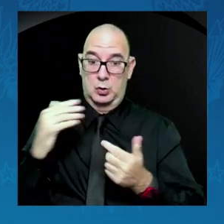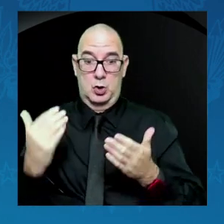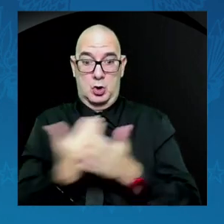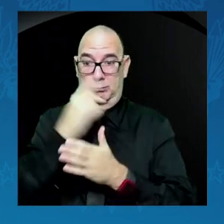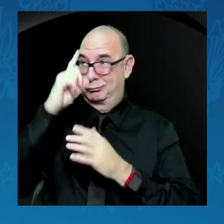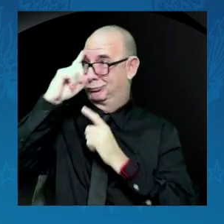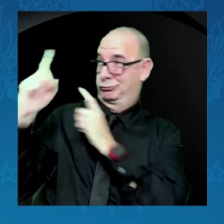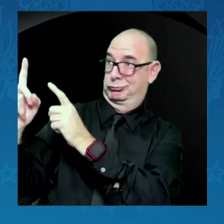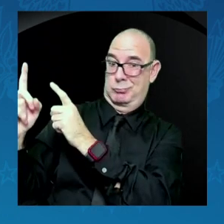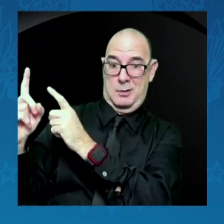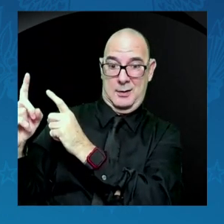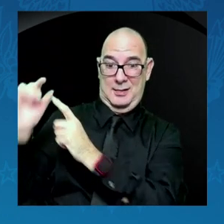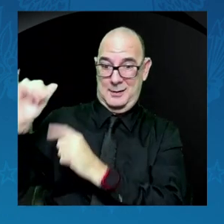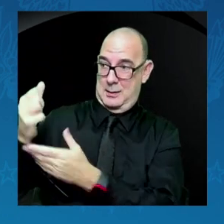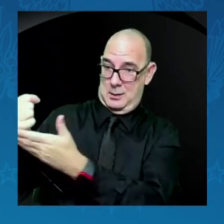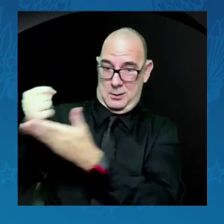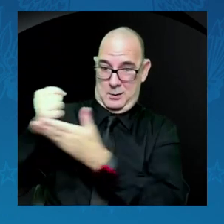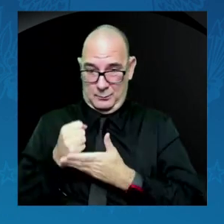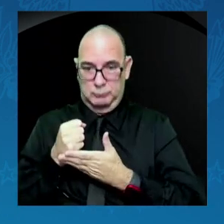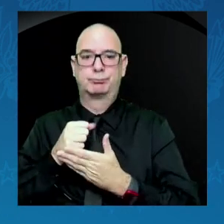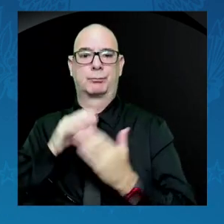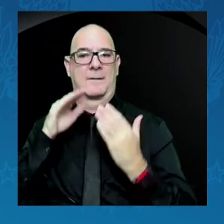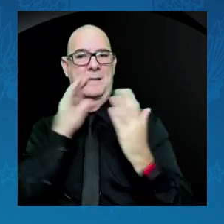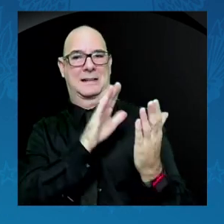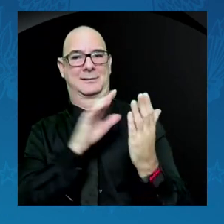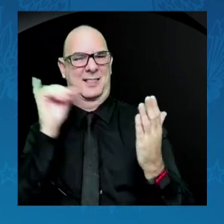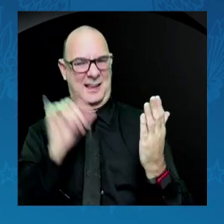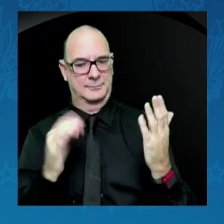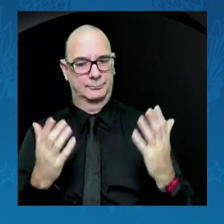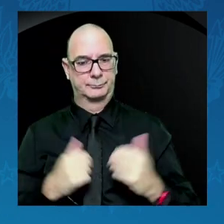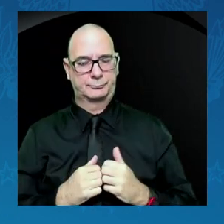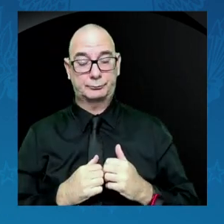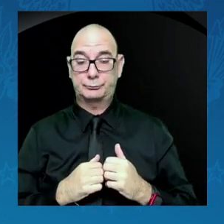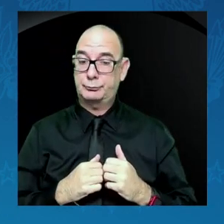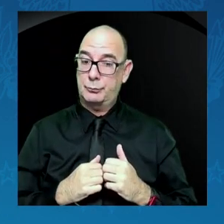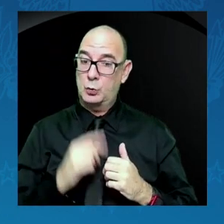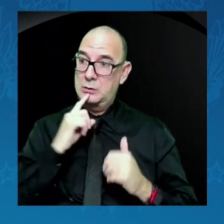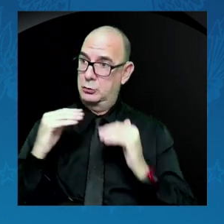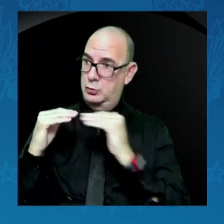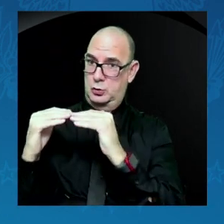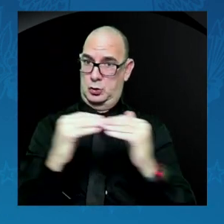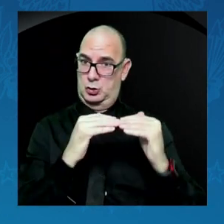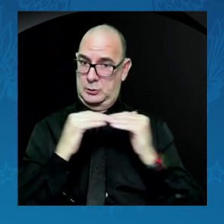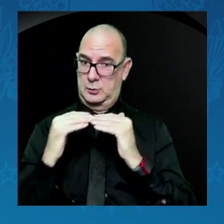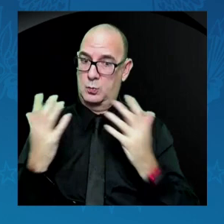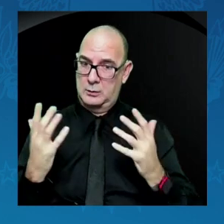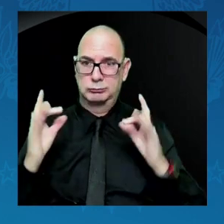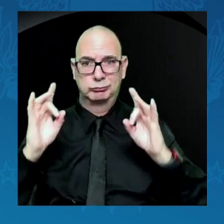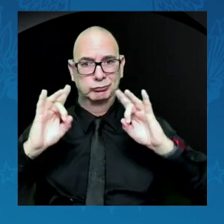ensuring more equitable disaster preparedness and response.